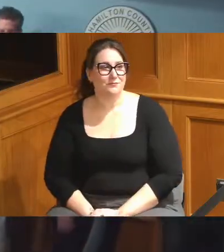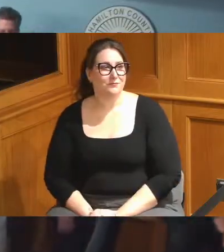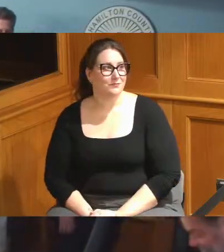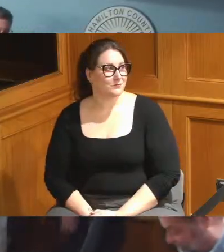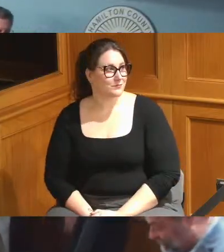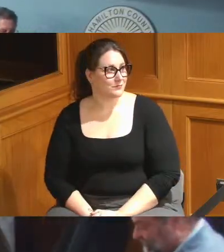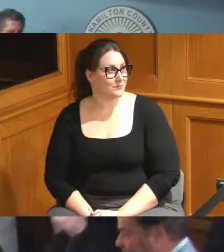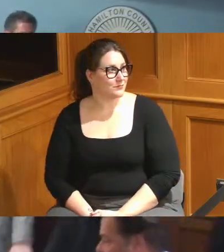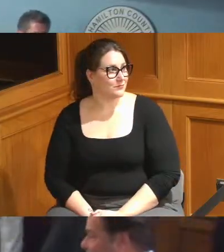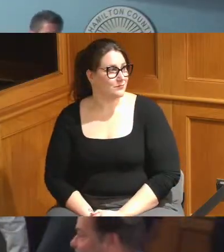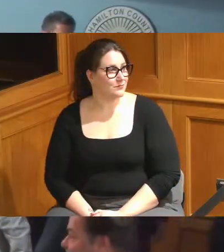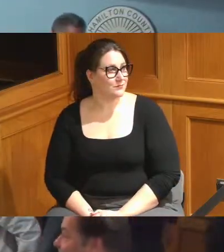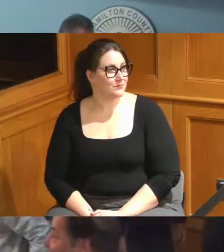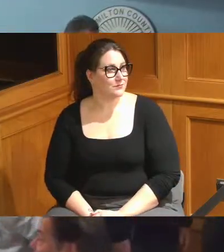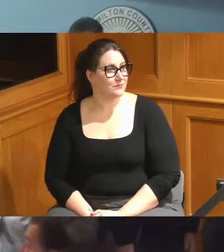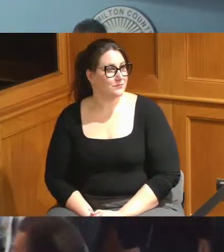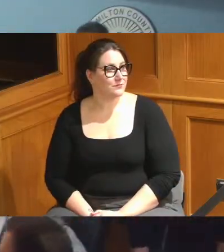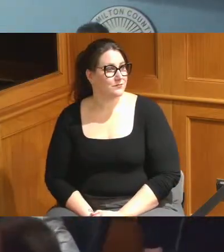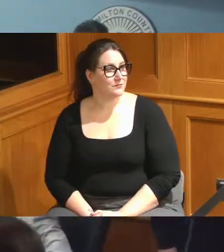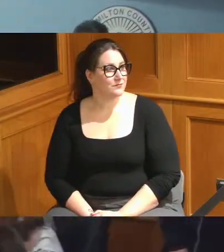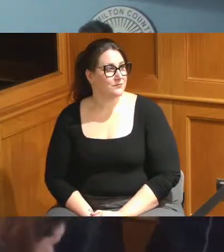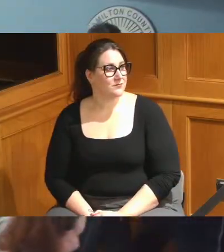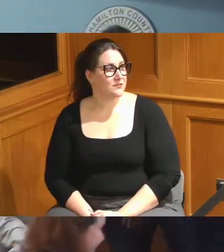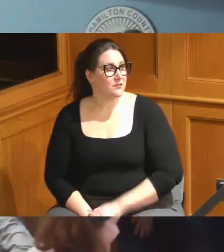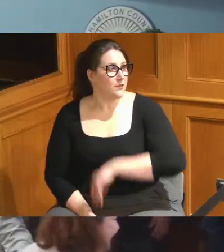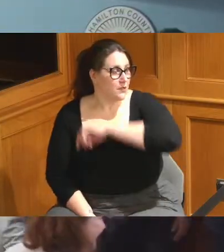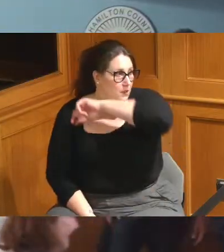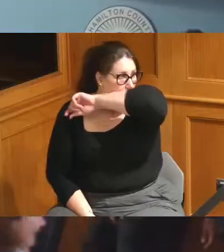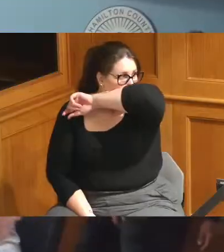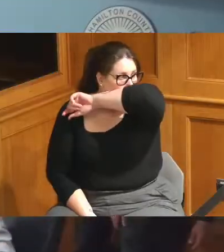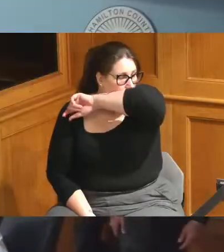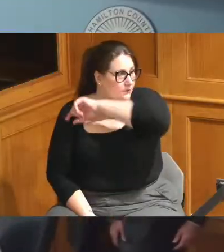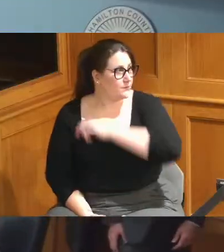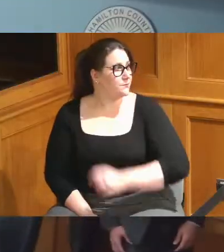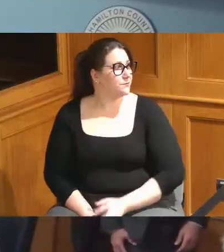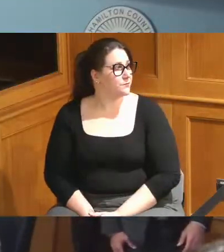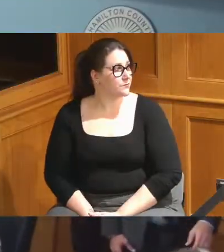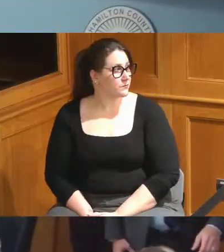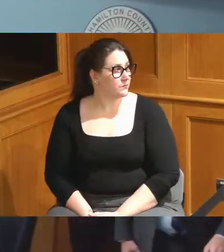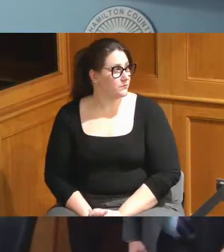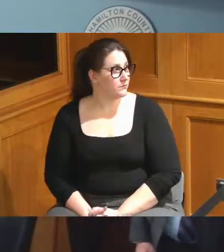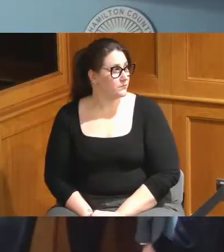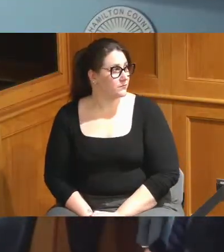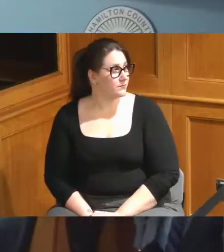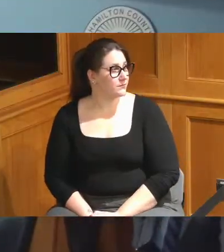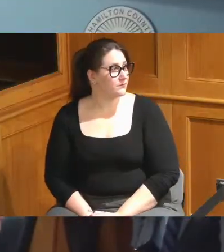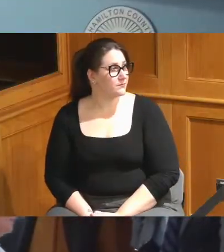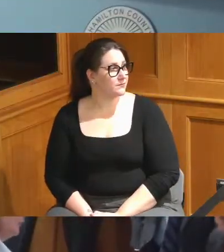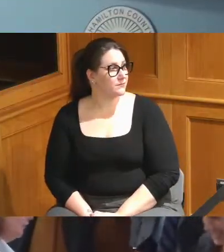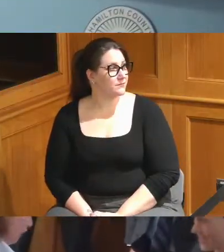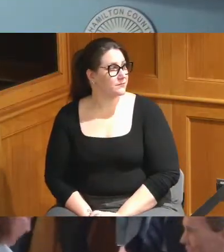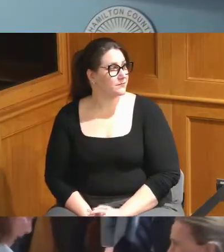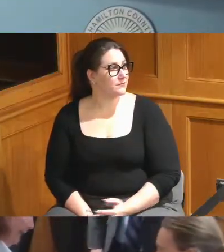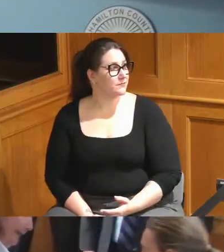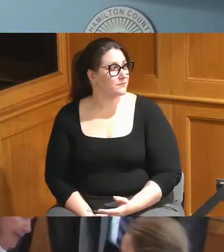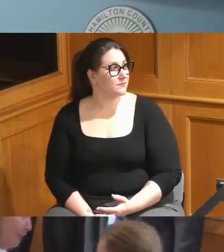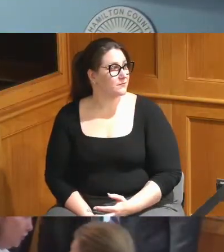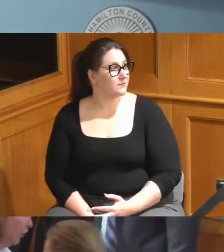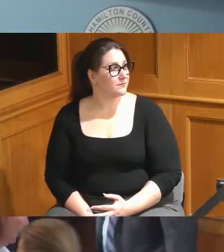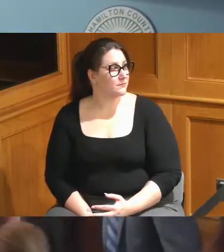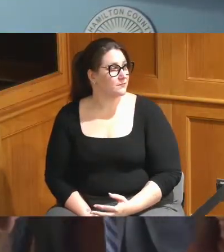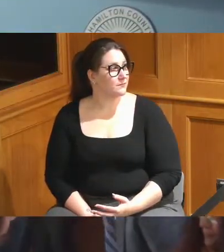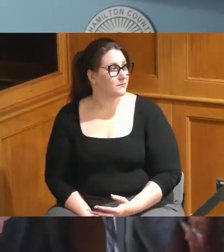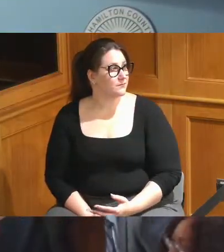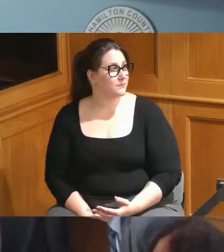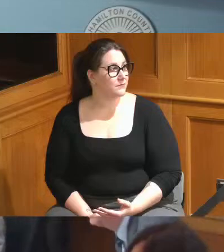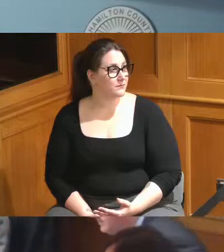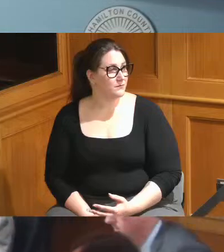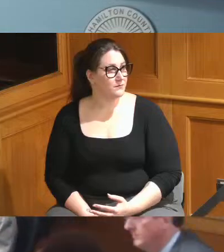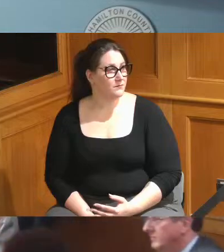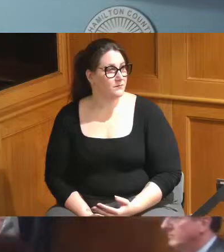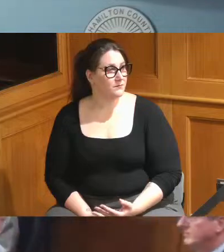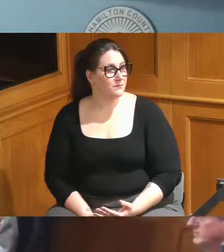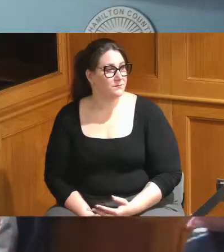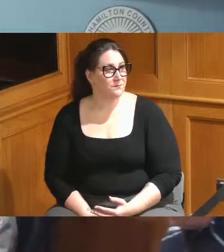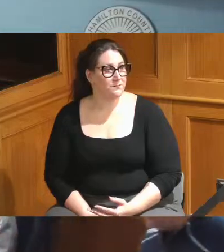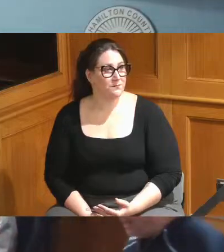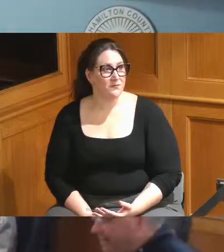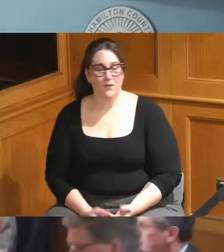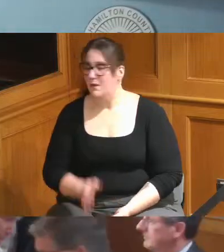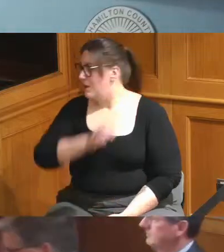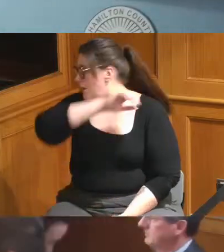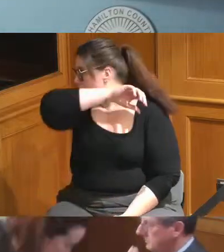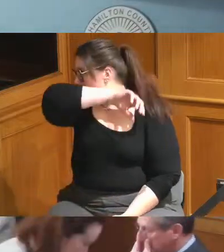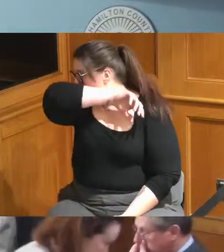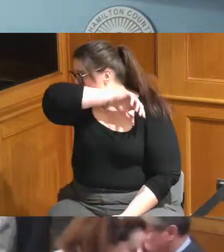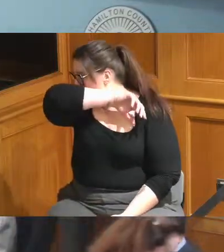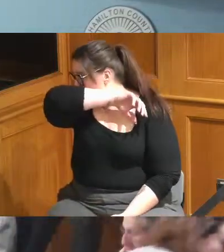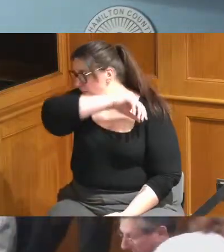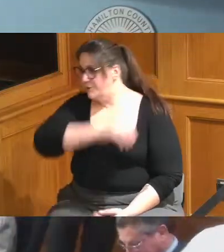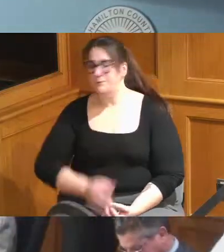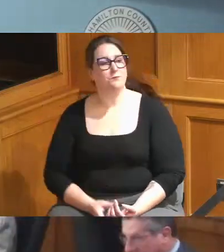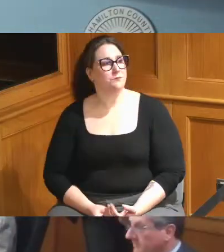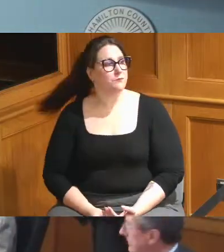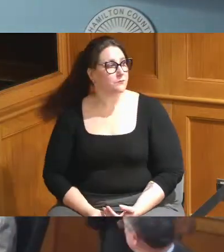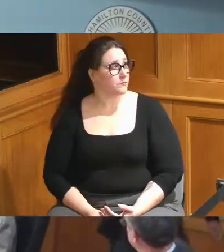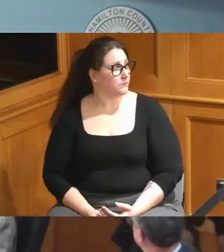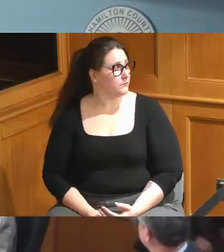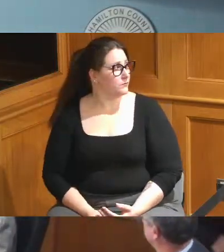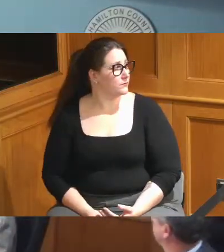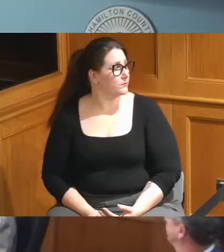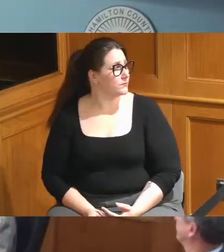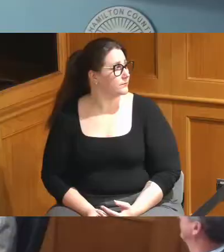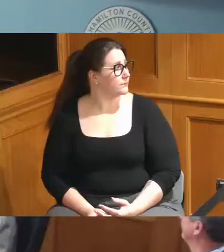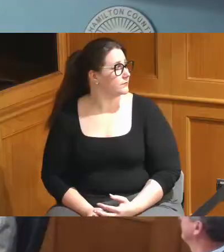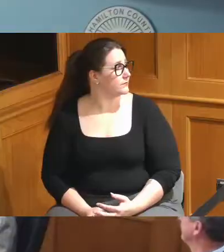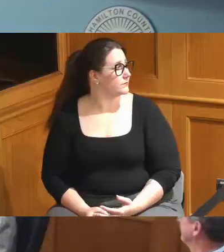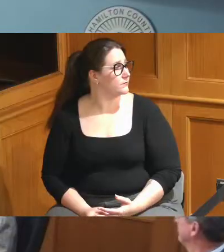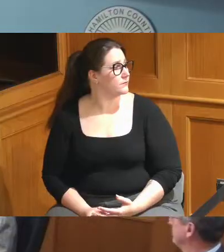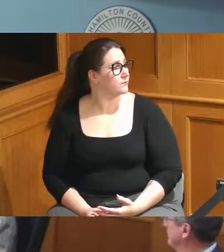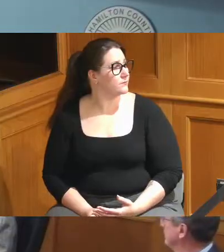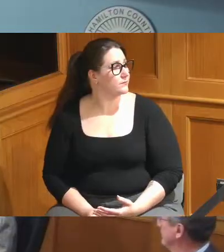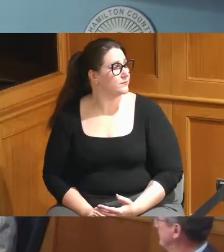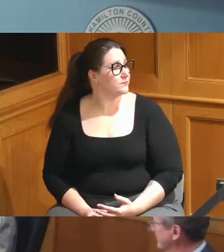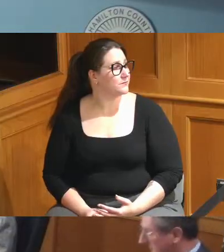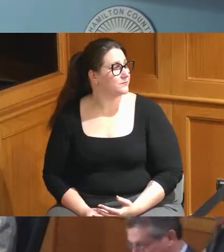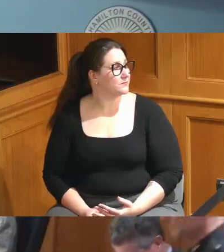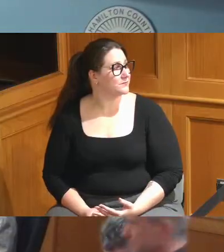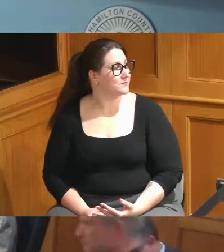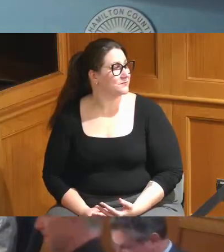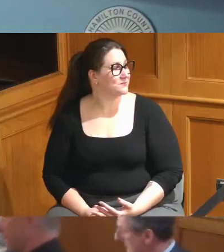Thanks, Denise. Thank you for everything. We love you, too. Thank you. Thanks.